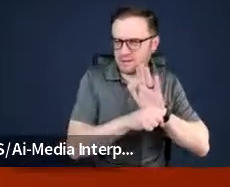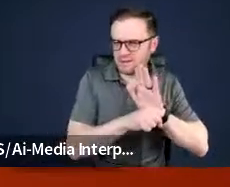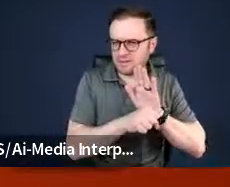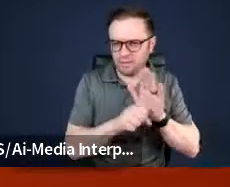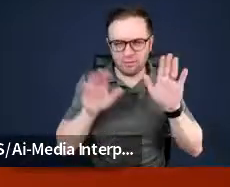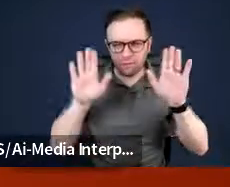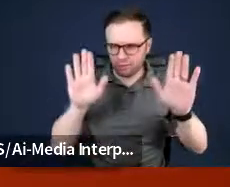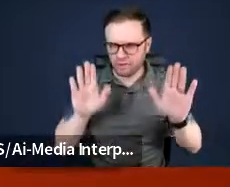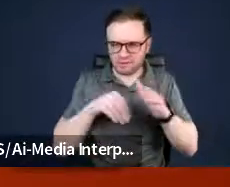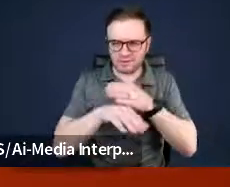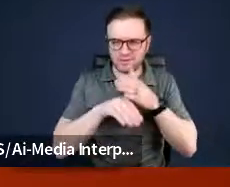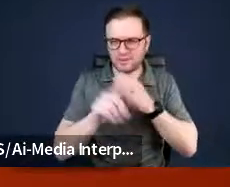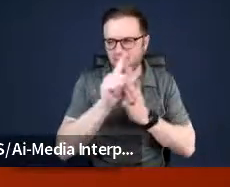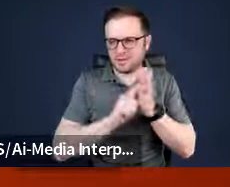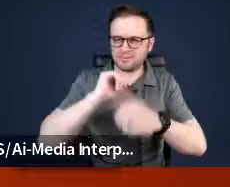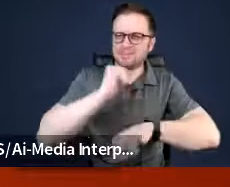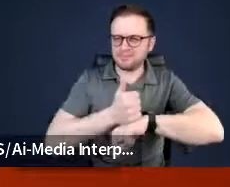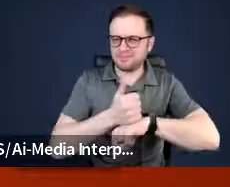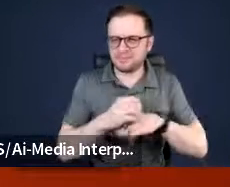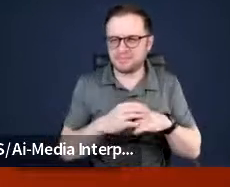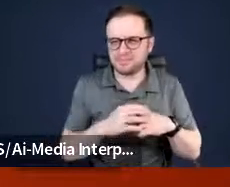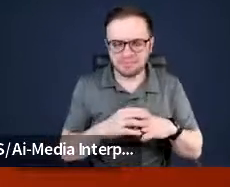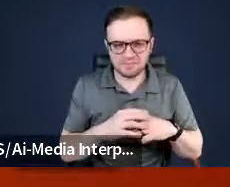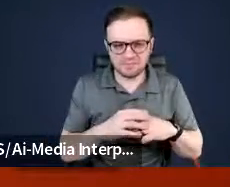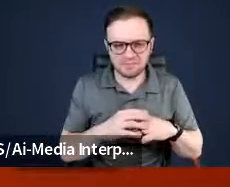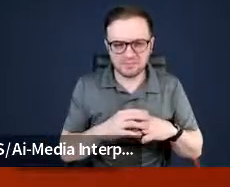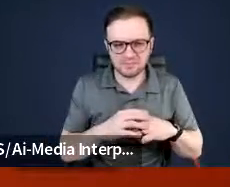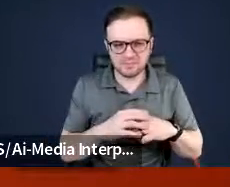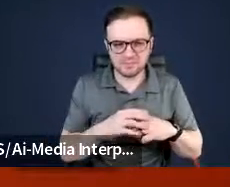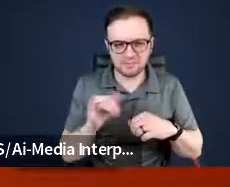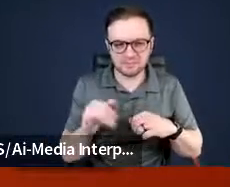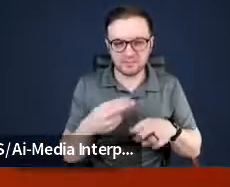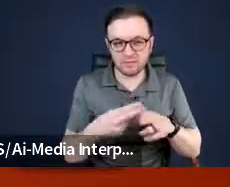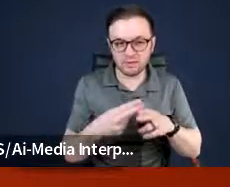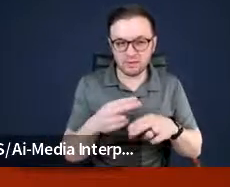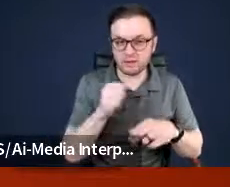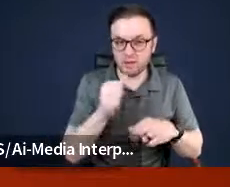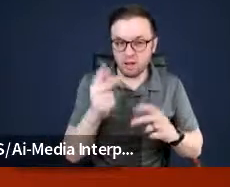in collaboration with the state and we got a fantastic accessibility law.